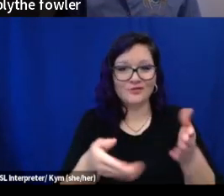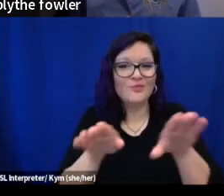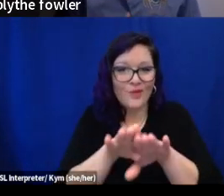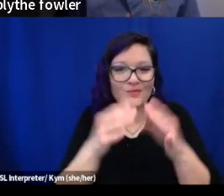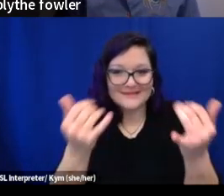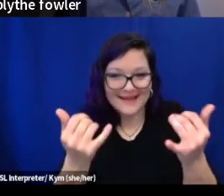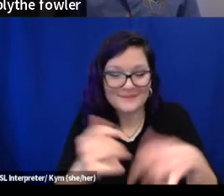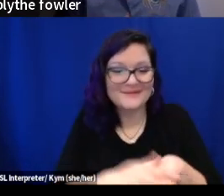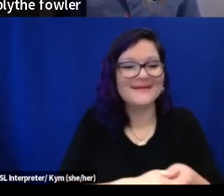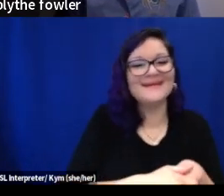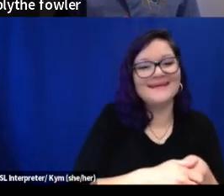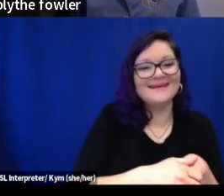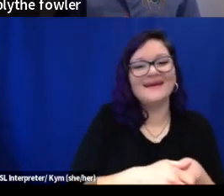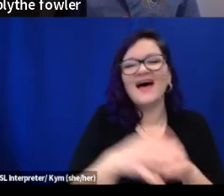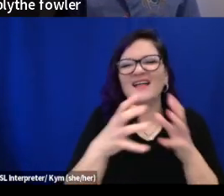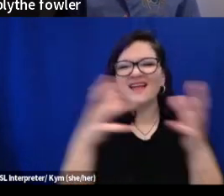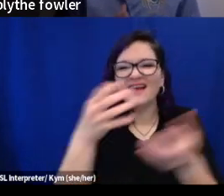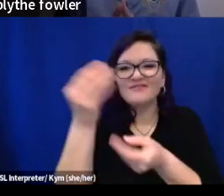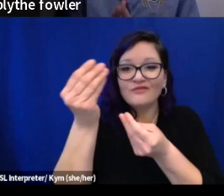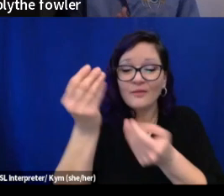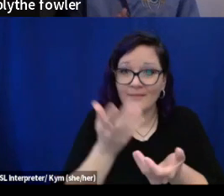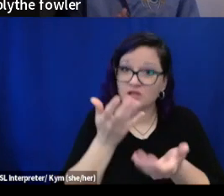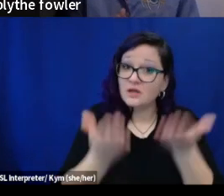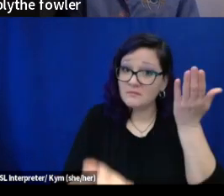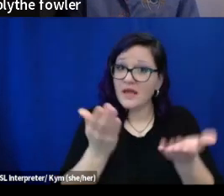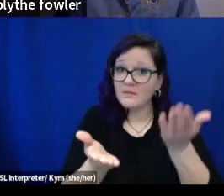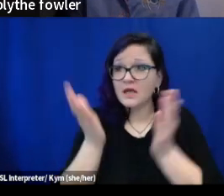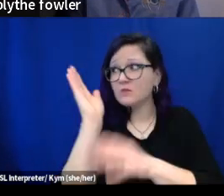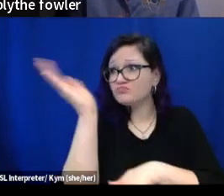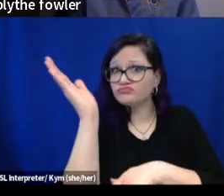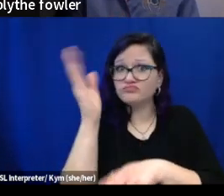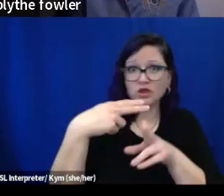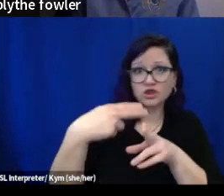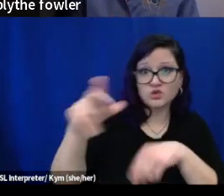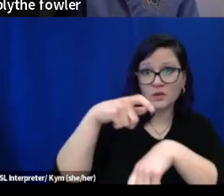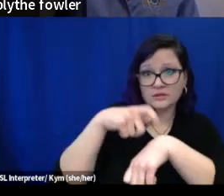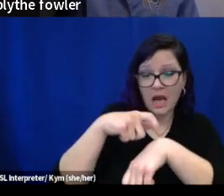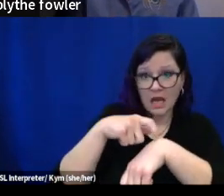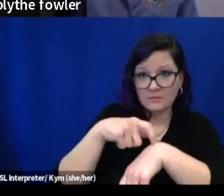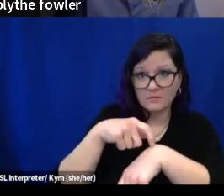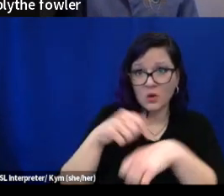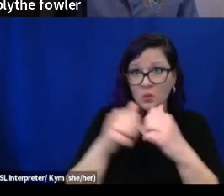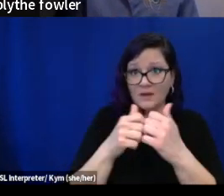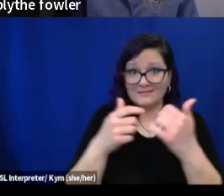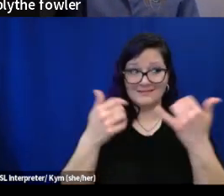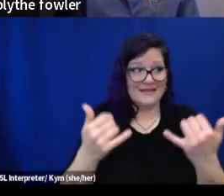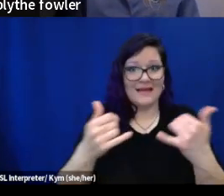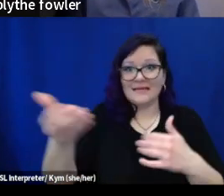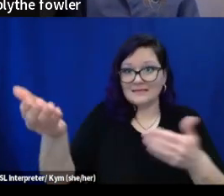A lot of information may have been presented in a very short time with this introduction. We know